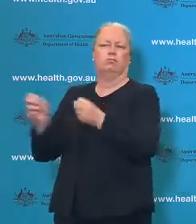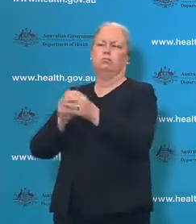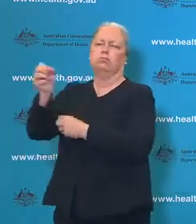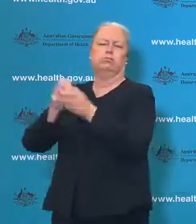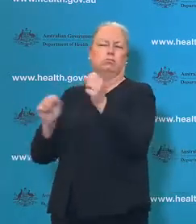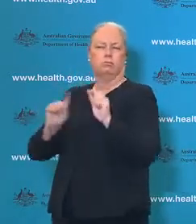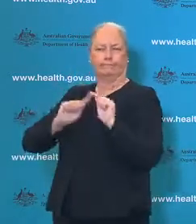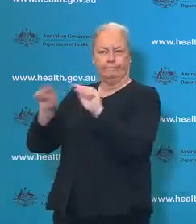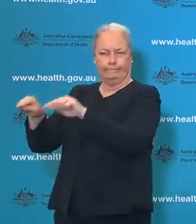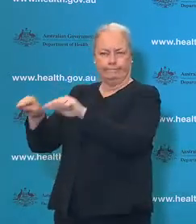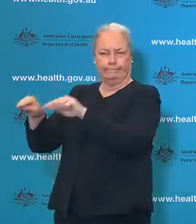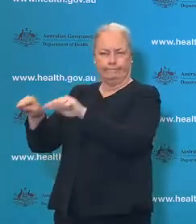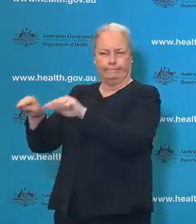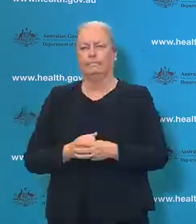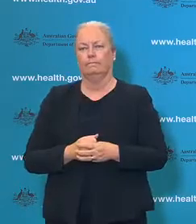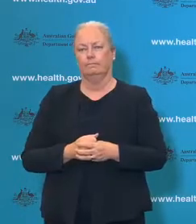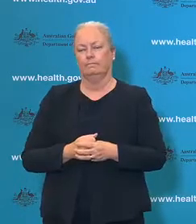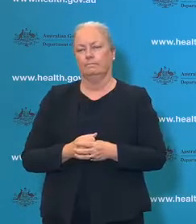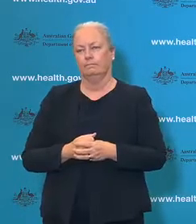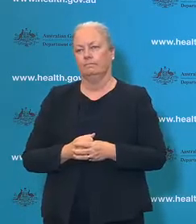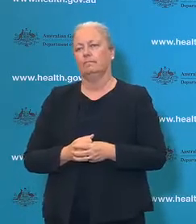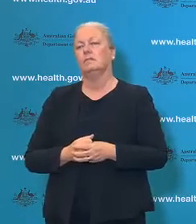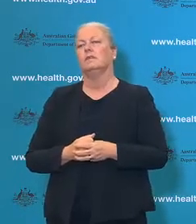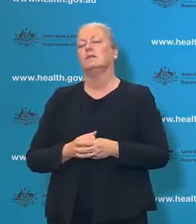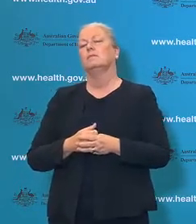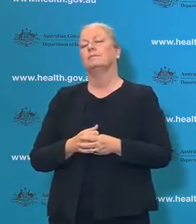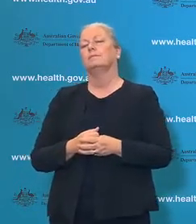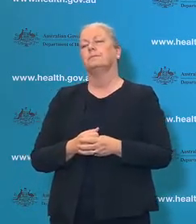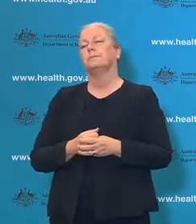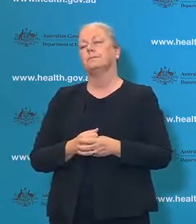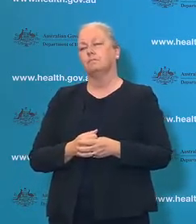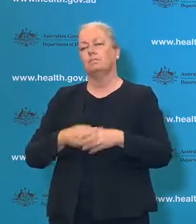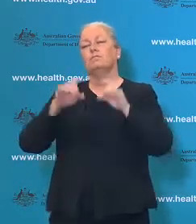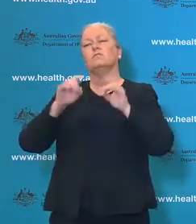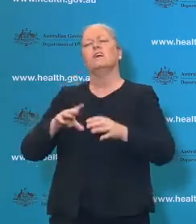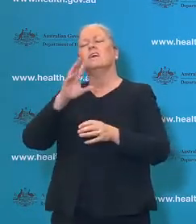confirmed that the Commonwealth will continue to work with Victoria to support the